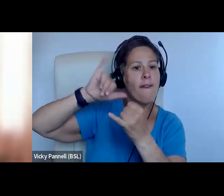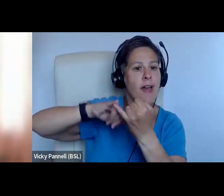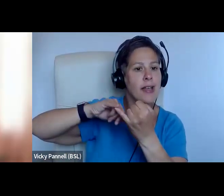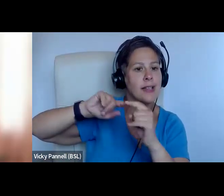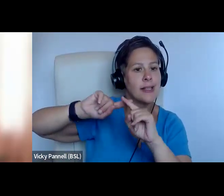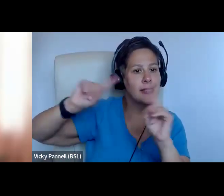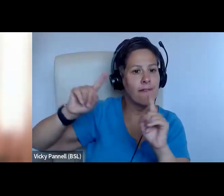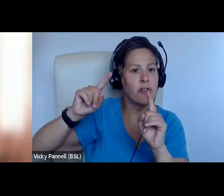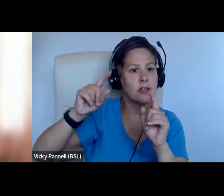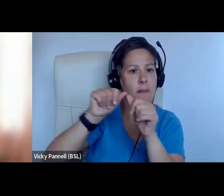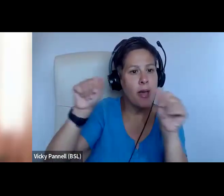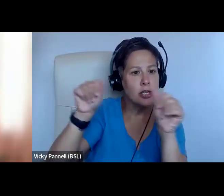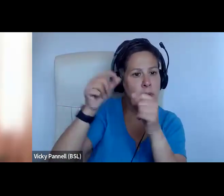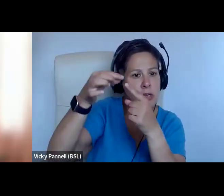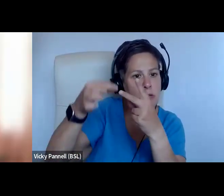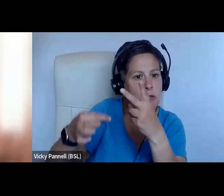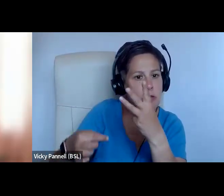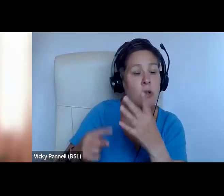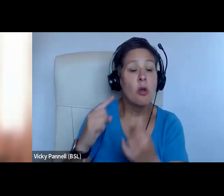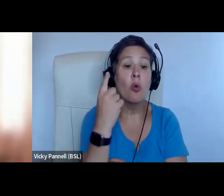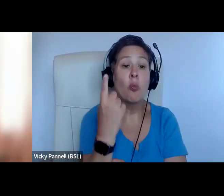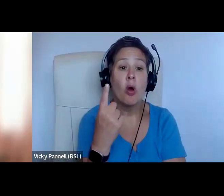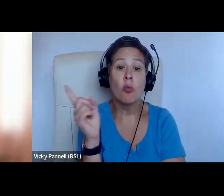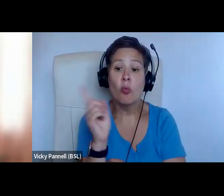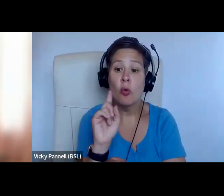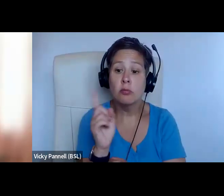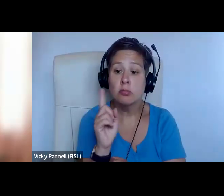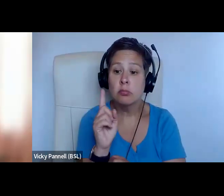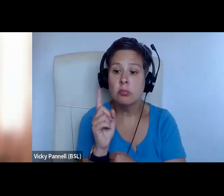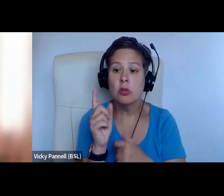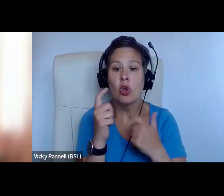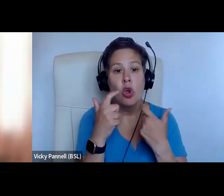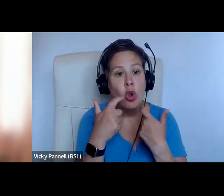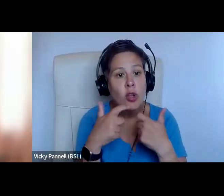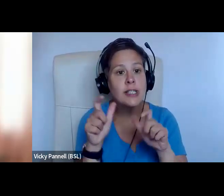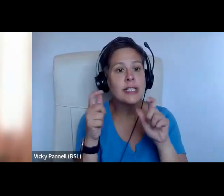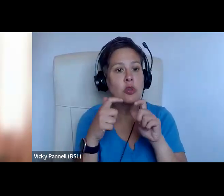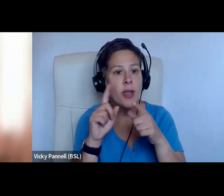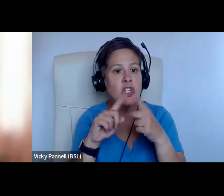groups provide a significant data point for that monitoring.